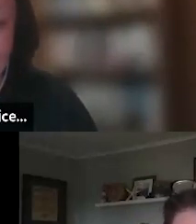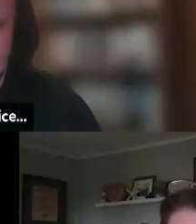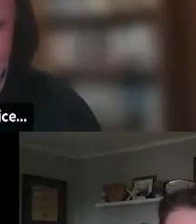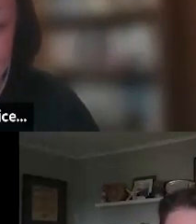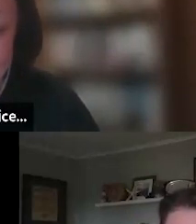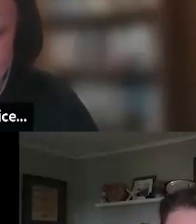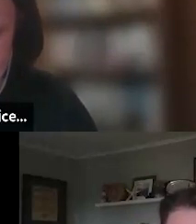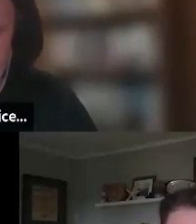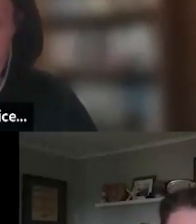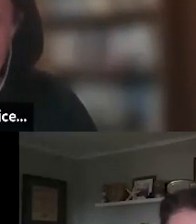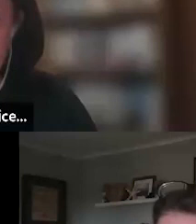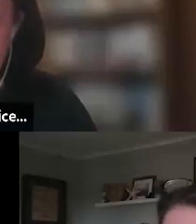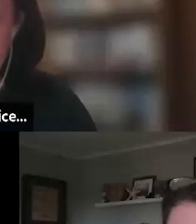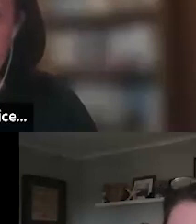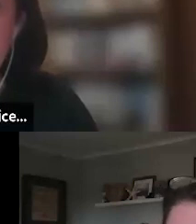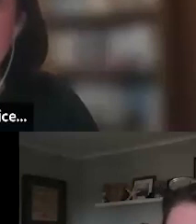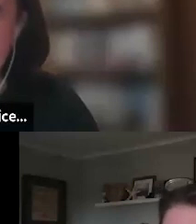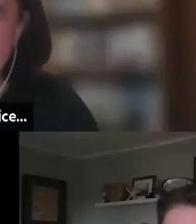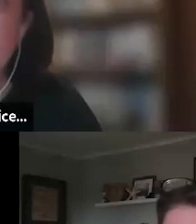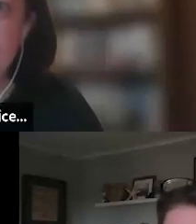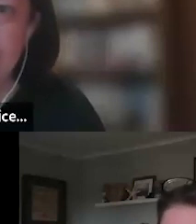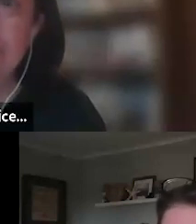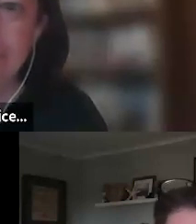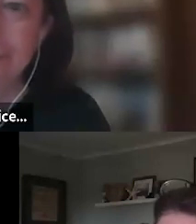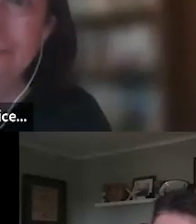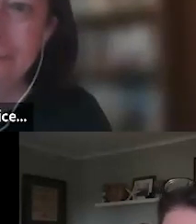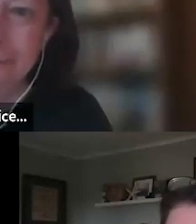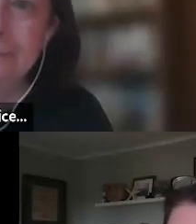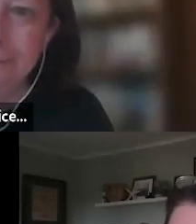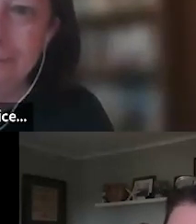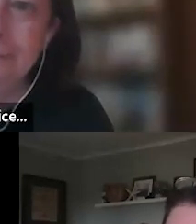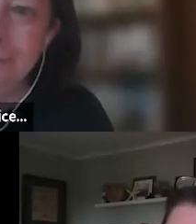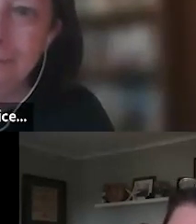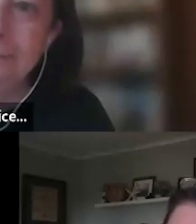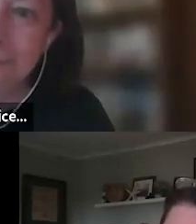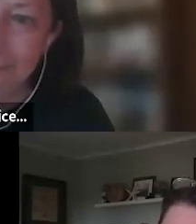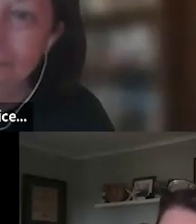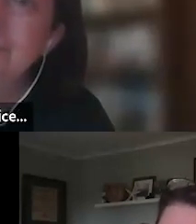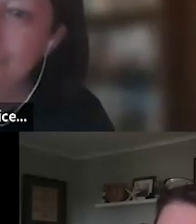and you ask that question about prior marriages, an individual doesn't wanna share anything. So they feel like maybe they're taking away